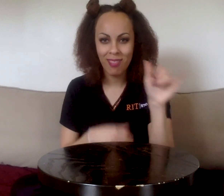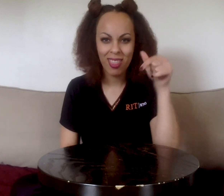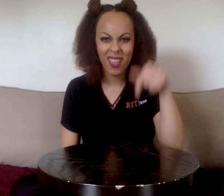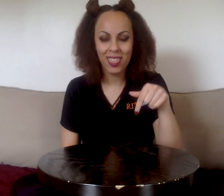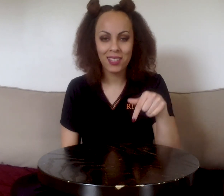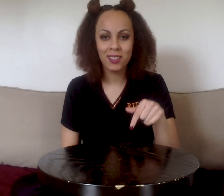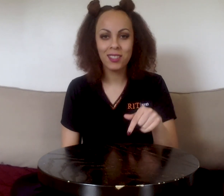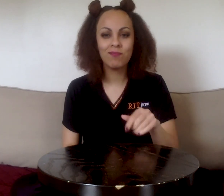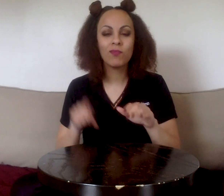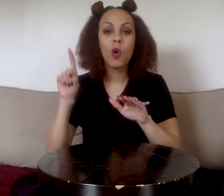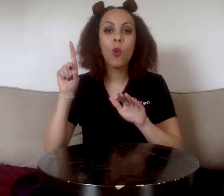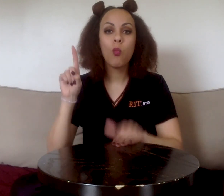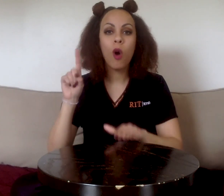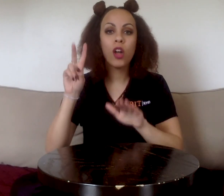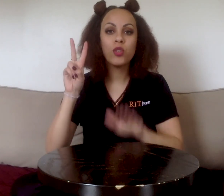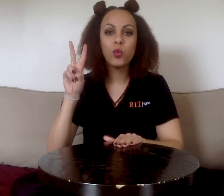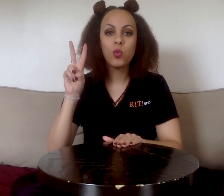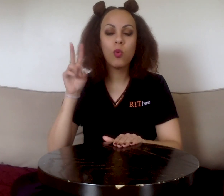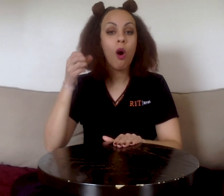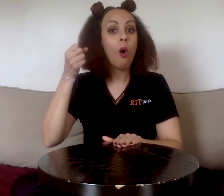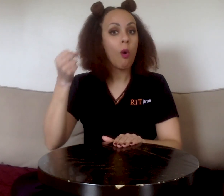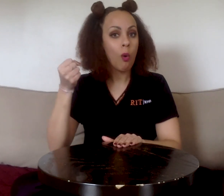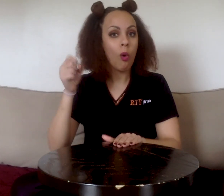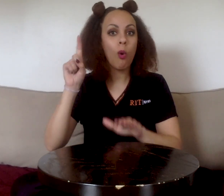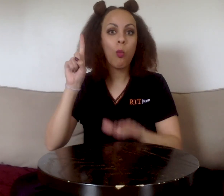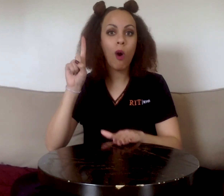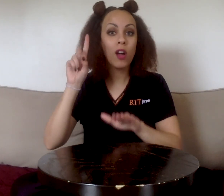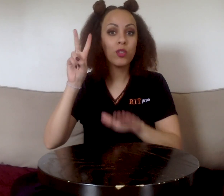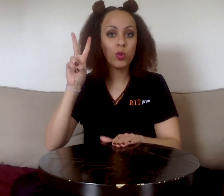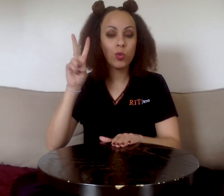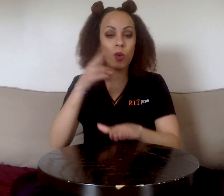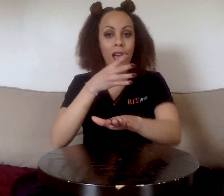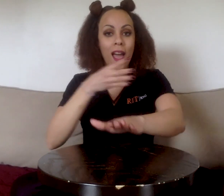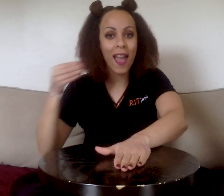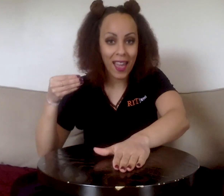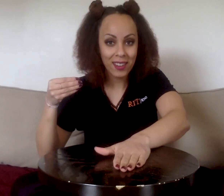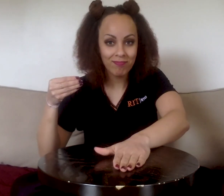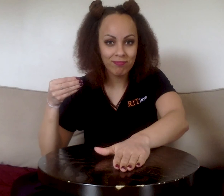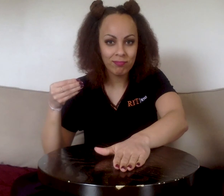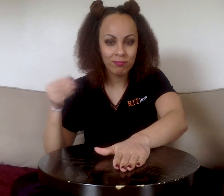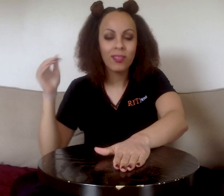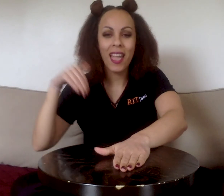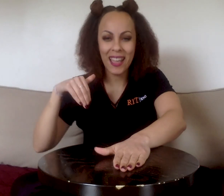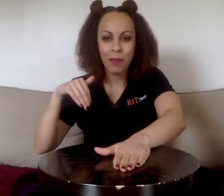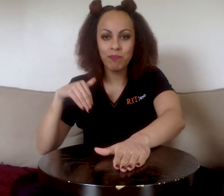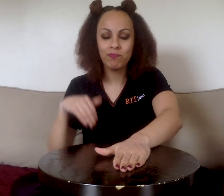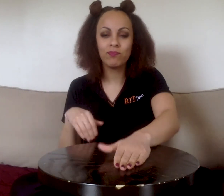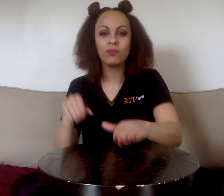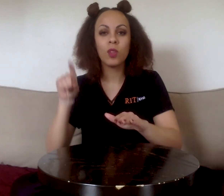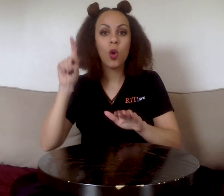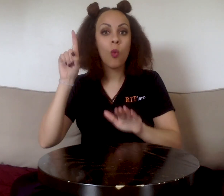Like this: One two hold one two and! Again.